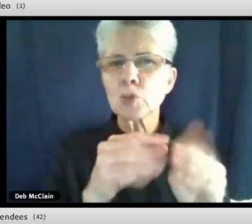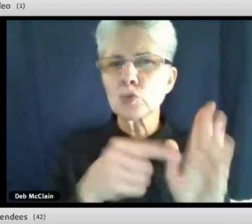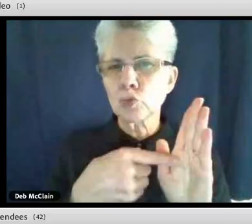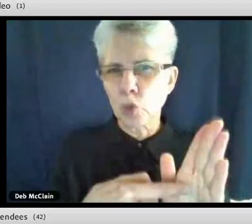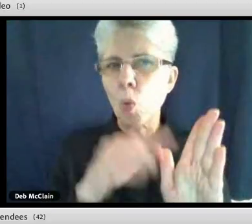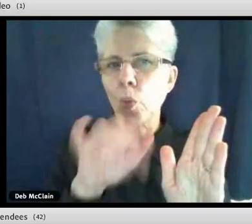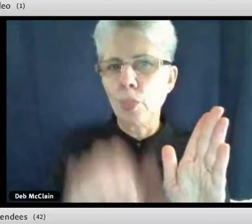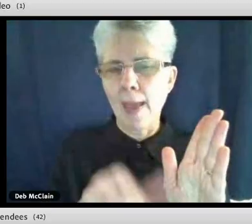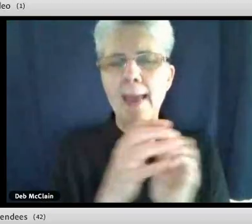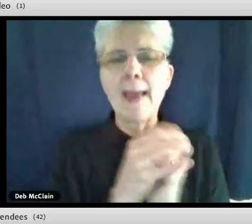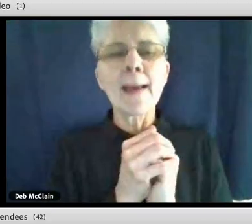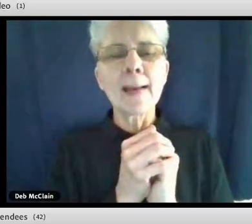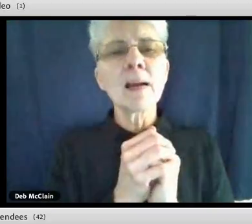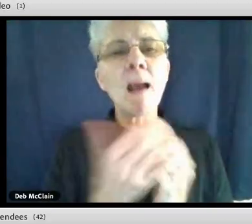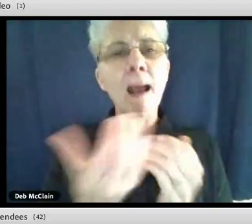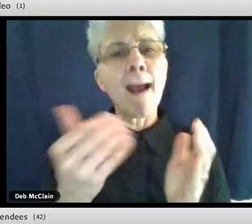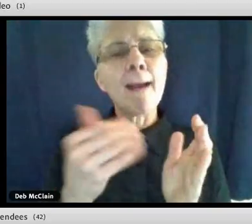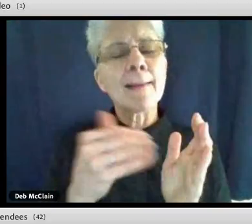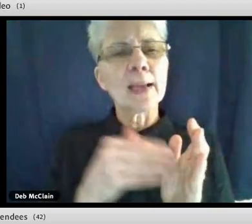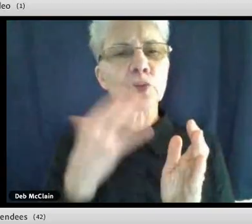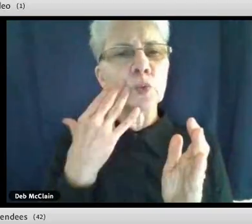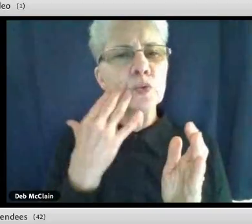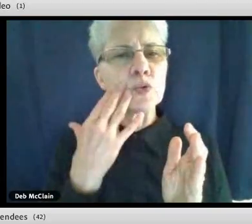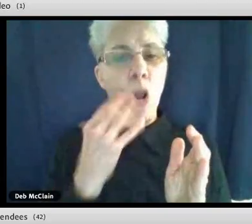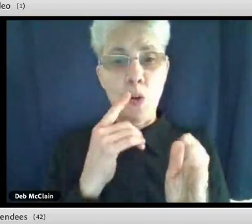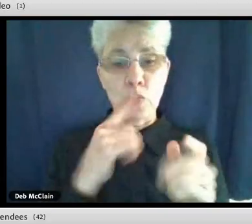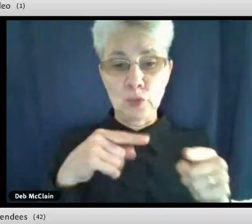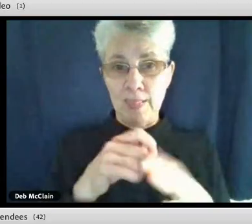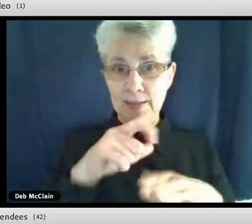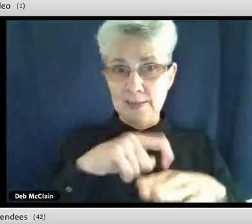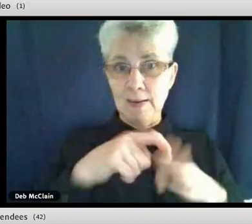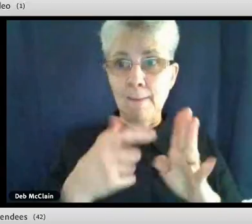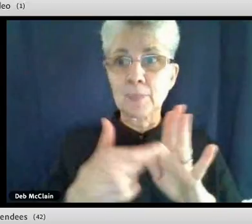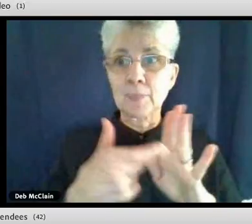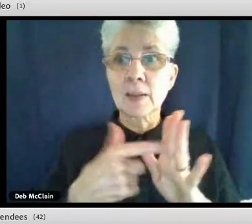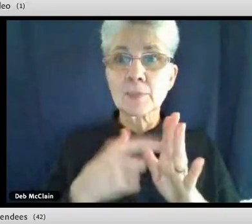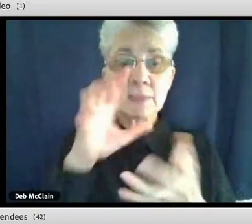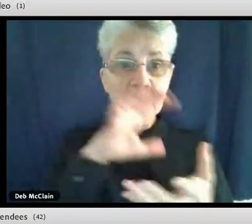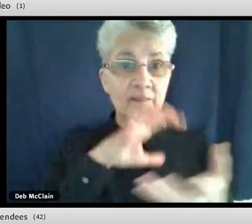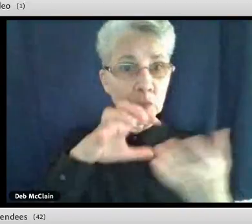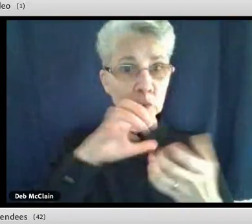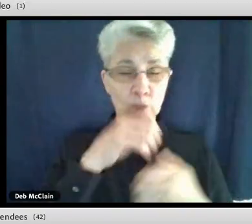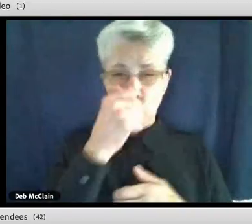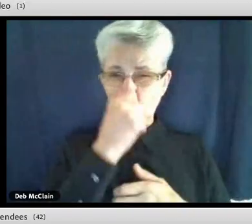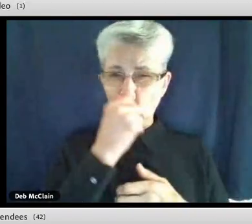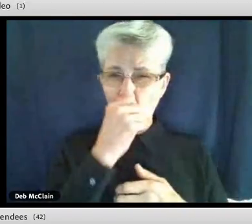and so, again, you know, during this time, sometimes, it could be confused for a cold or the flu